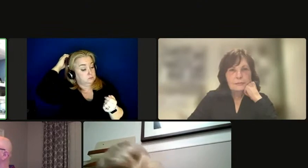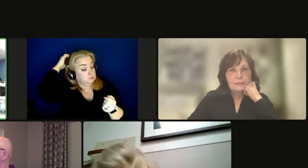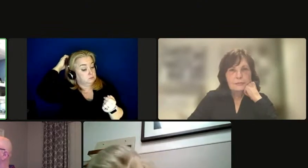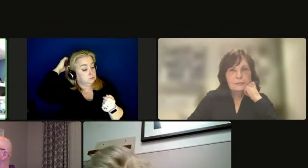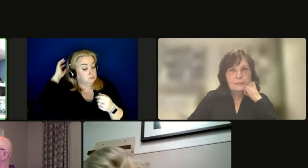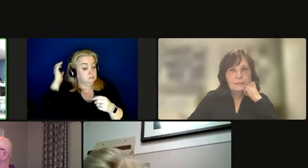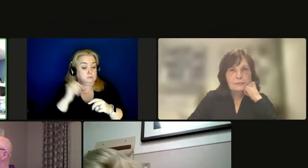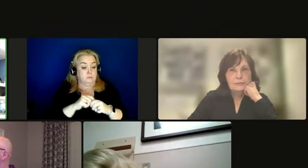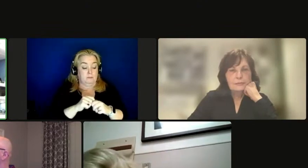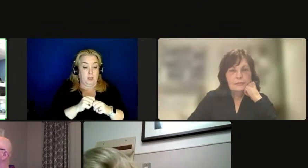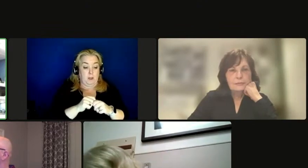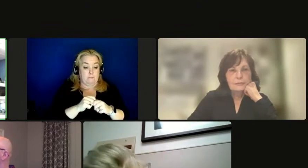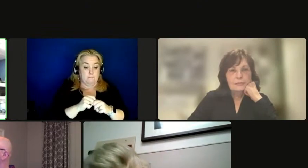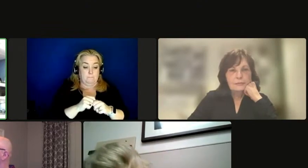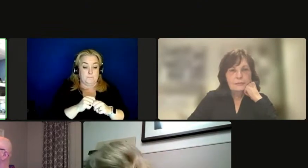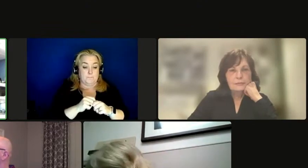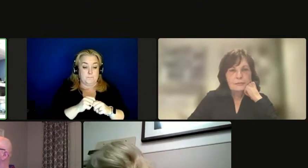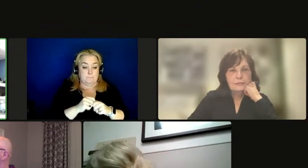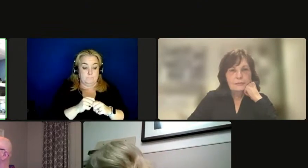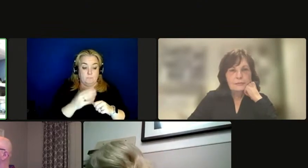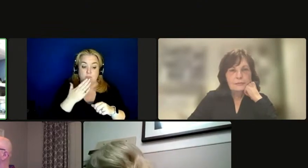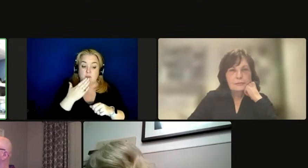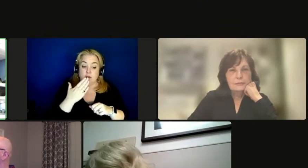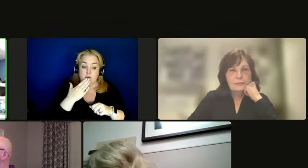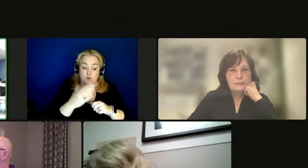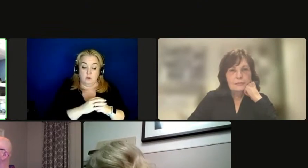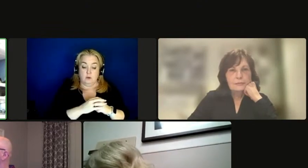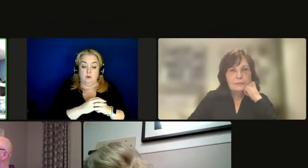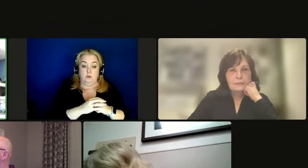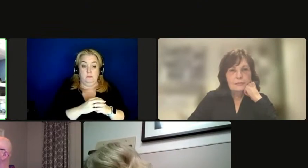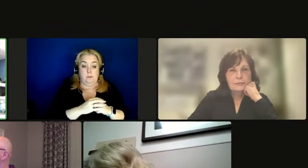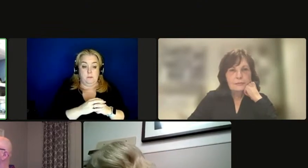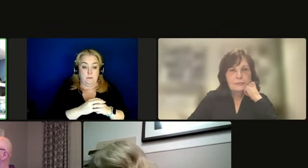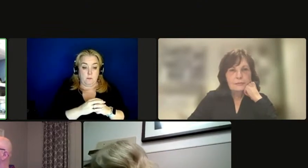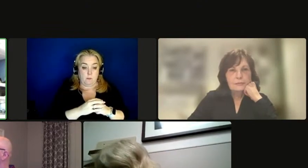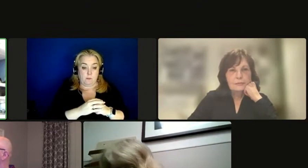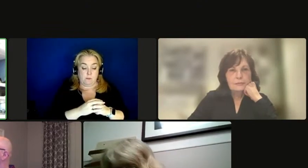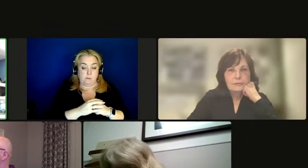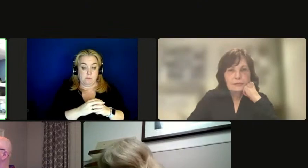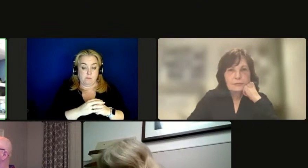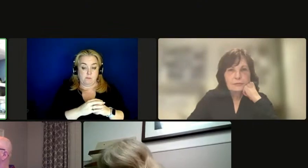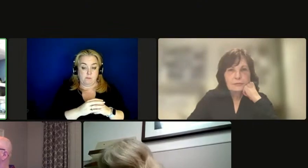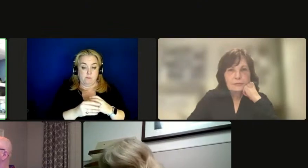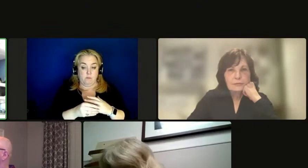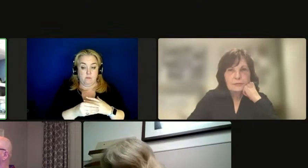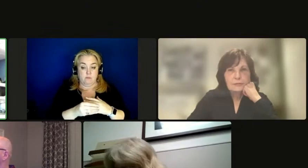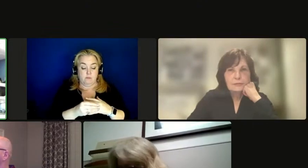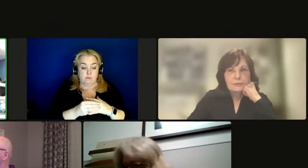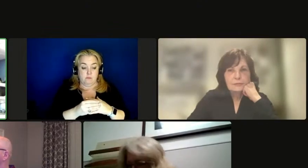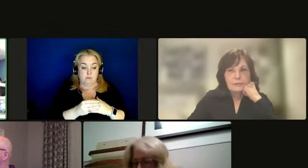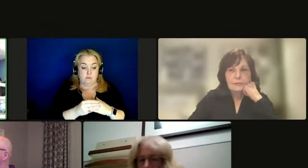THANK YOU.